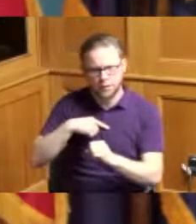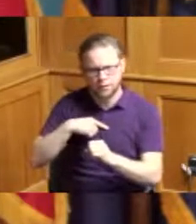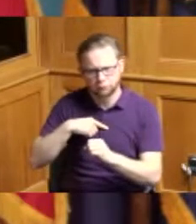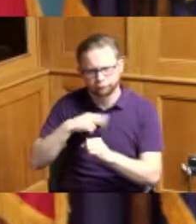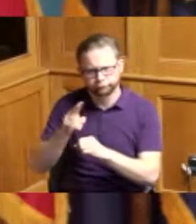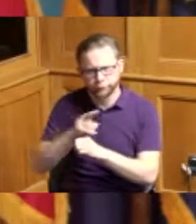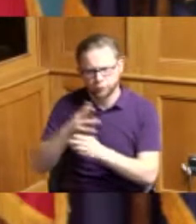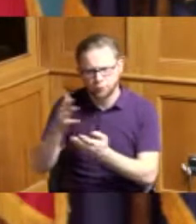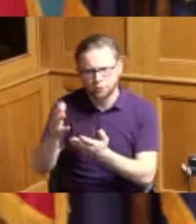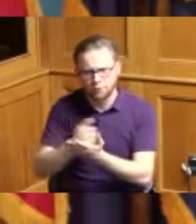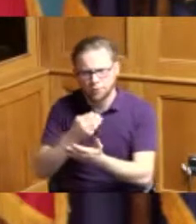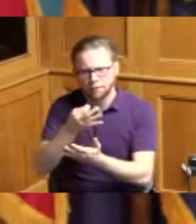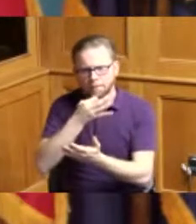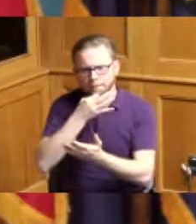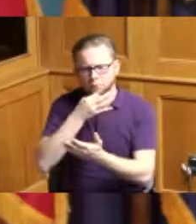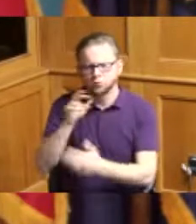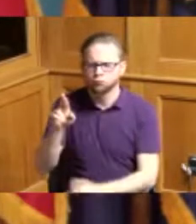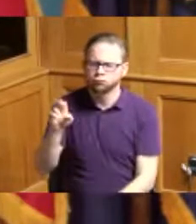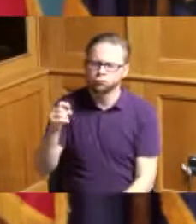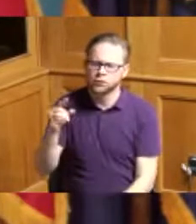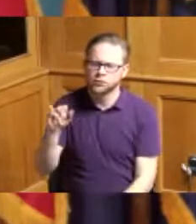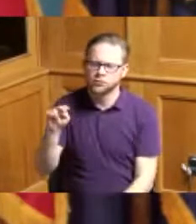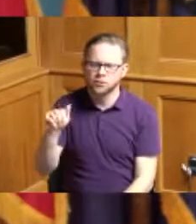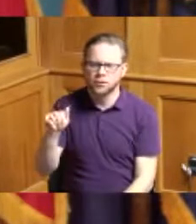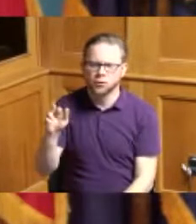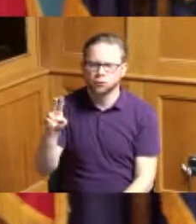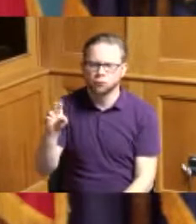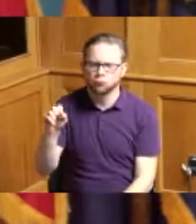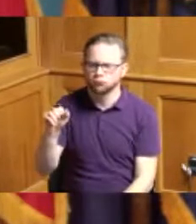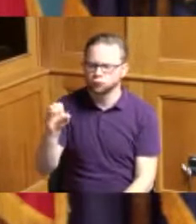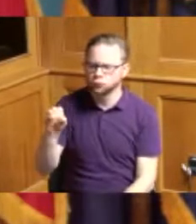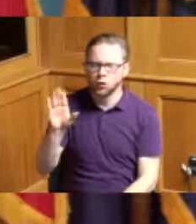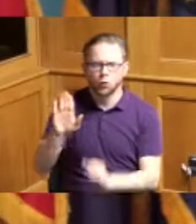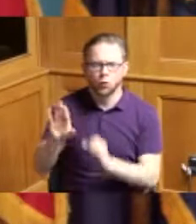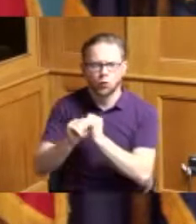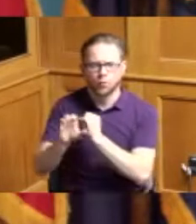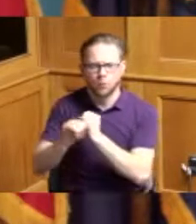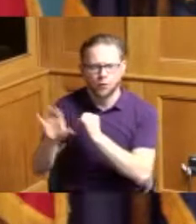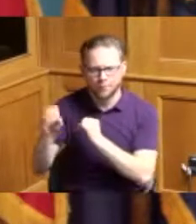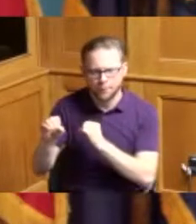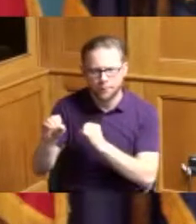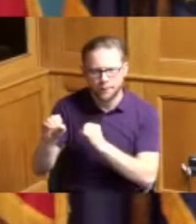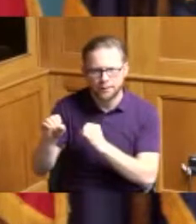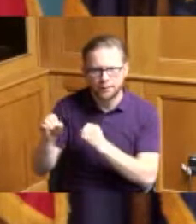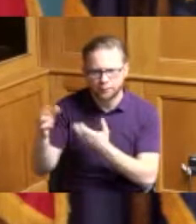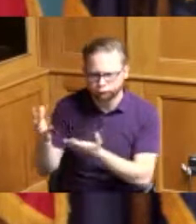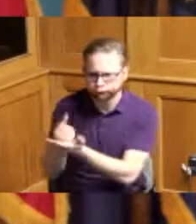Regina Russo's company and some other companies I think we got to do you know we stepped out larger